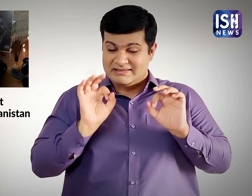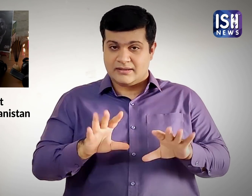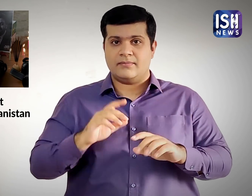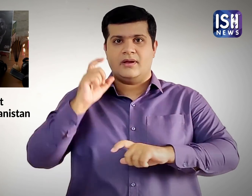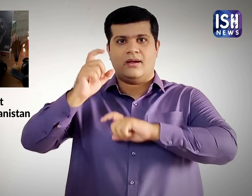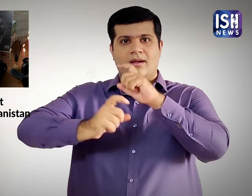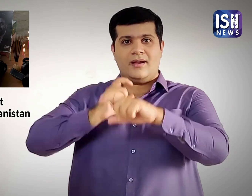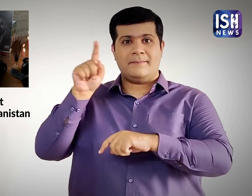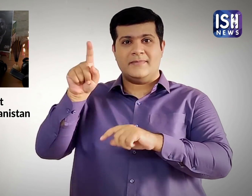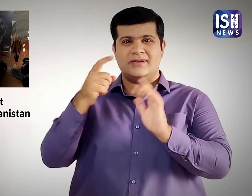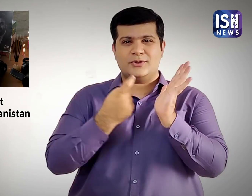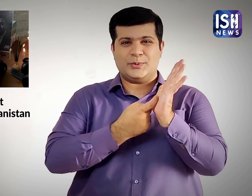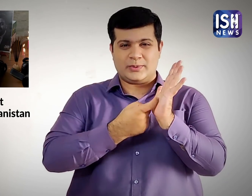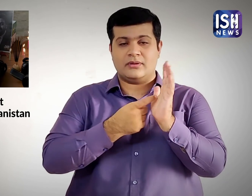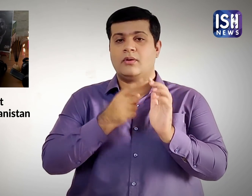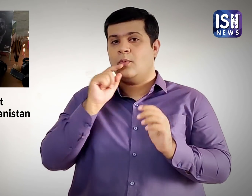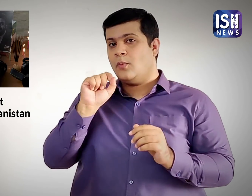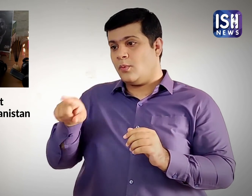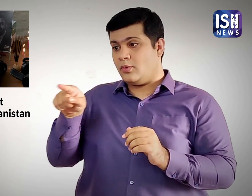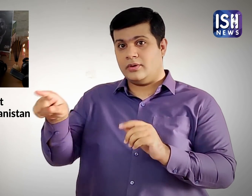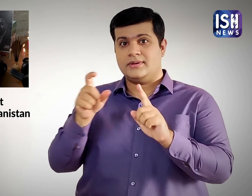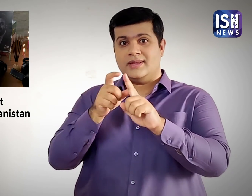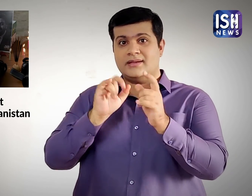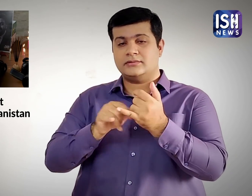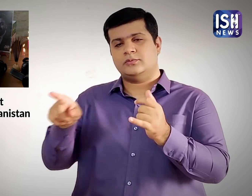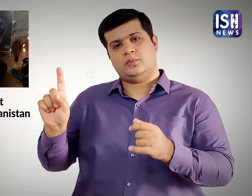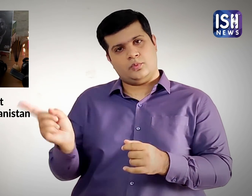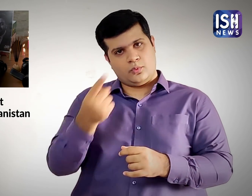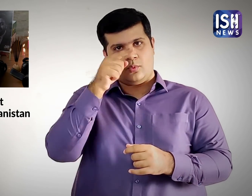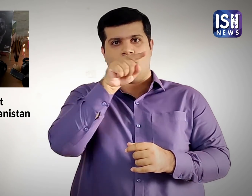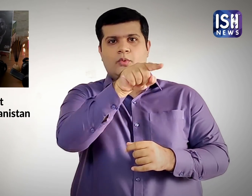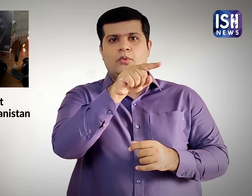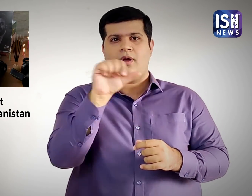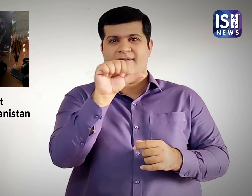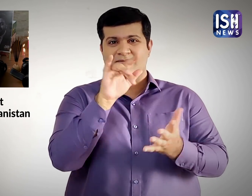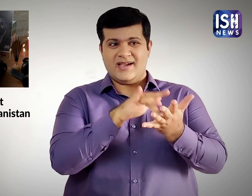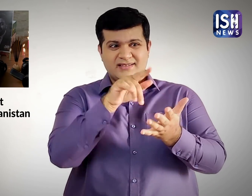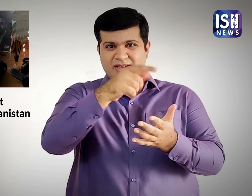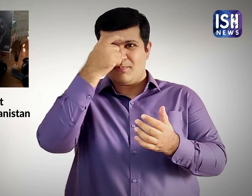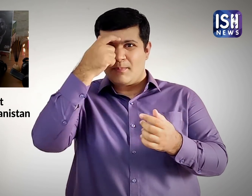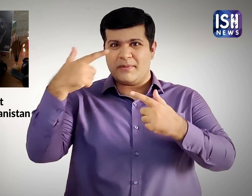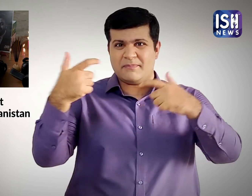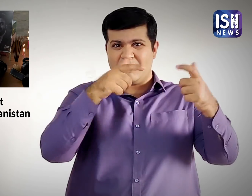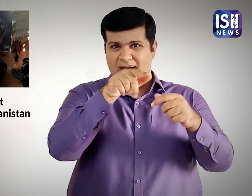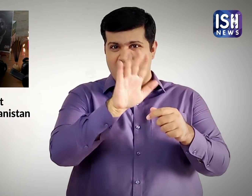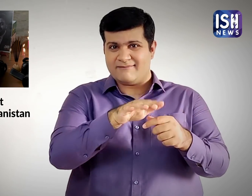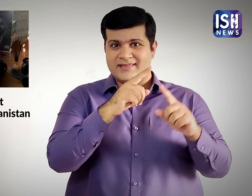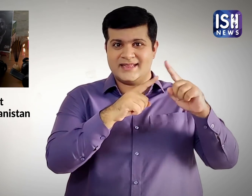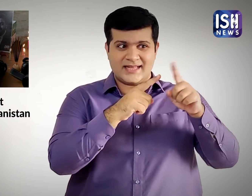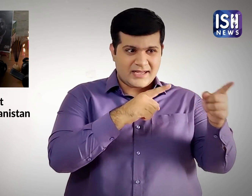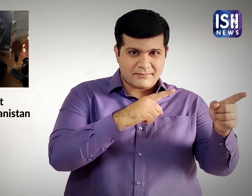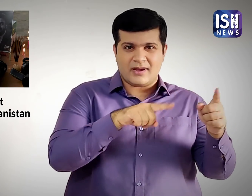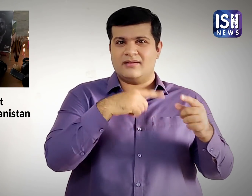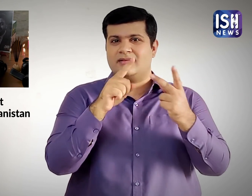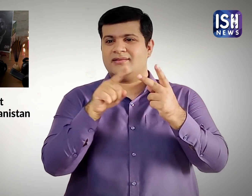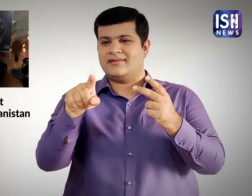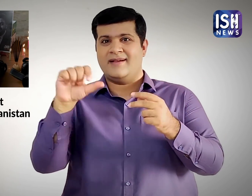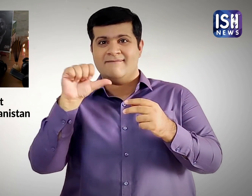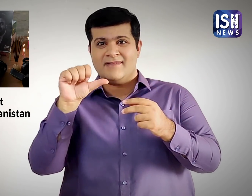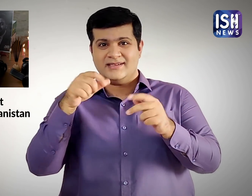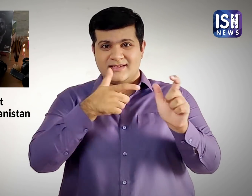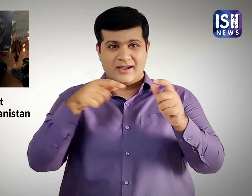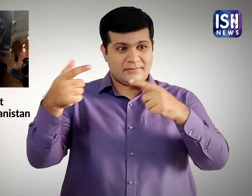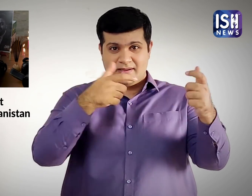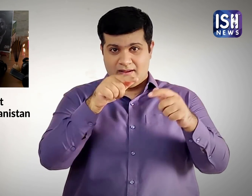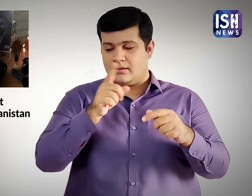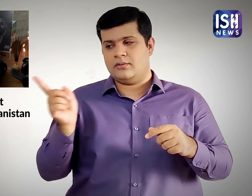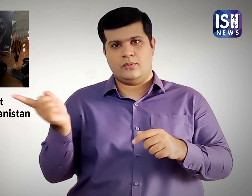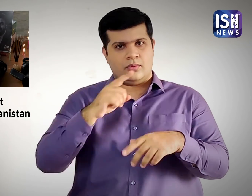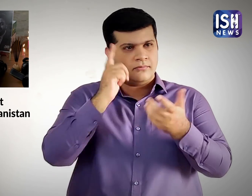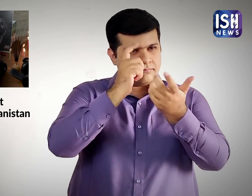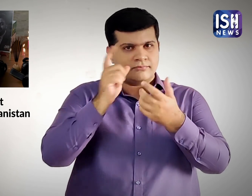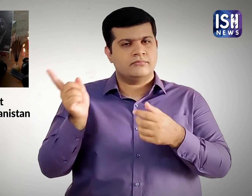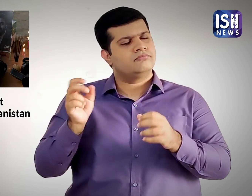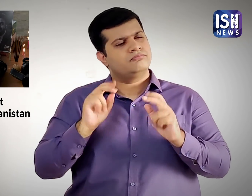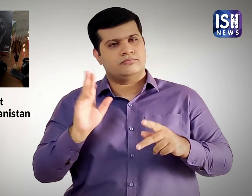Reuters had sent Danish to cover the clashes in Afghanistan.